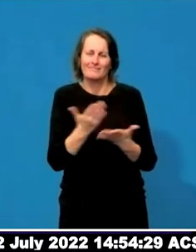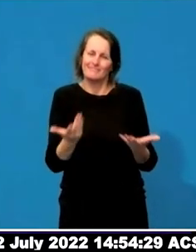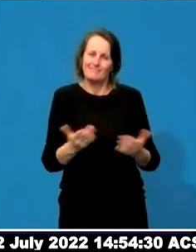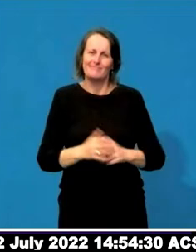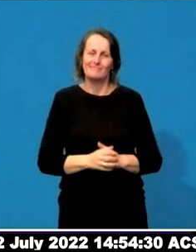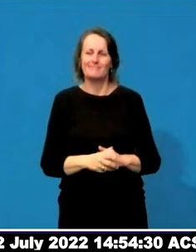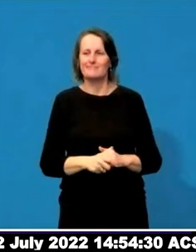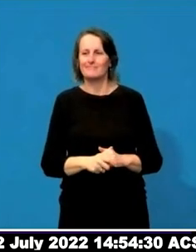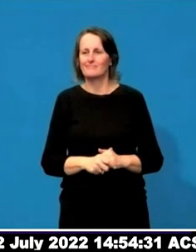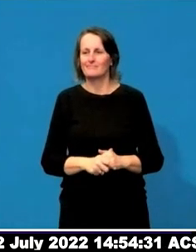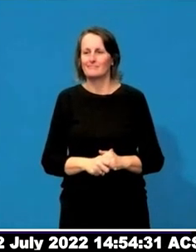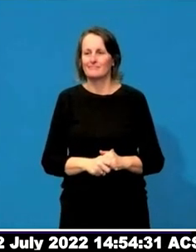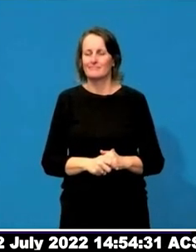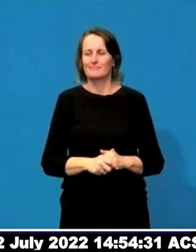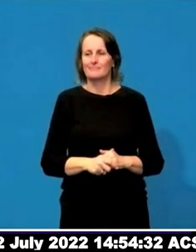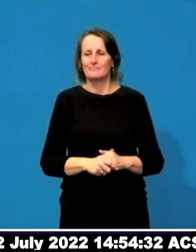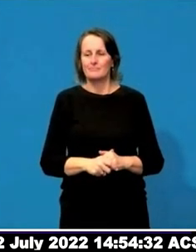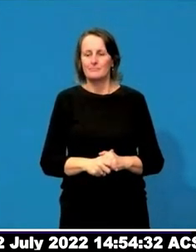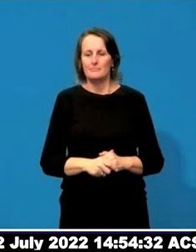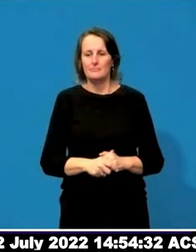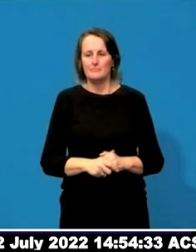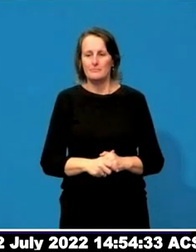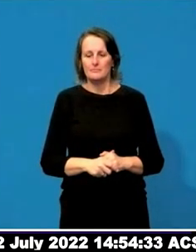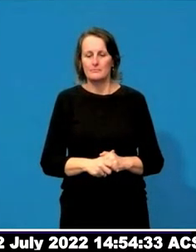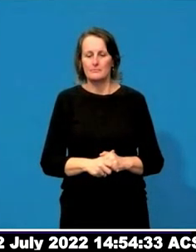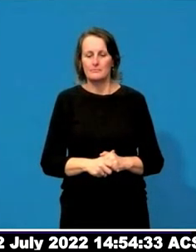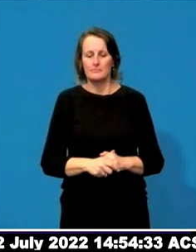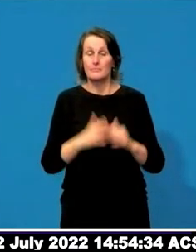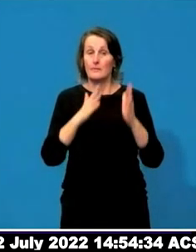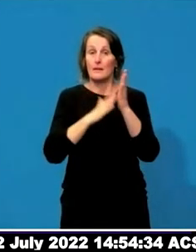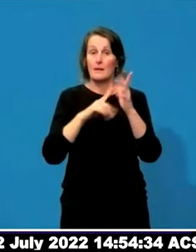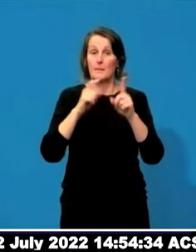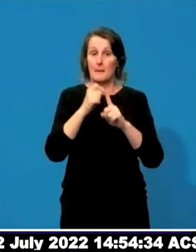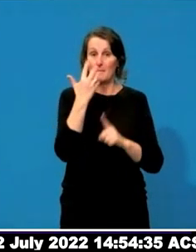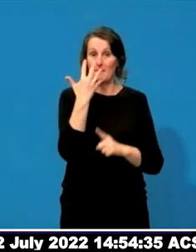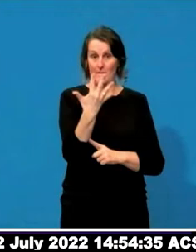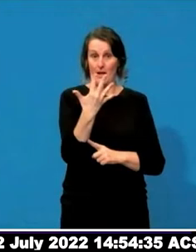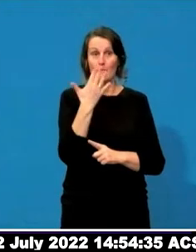Can I ask that Map 5, which is the map of Far North Queensland, be brought up.